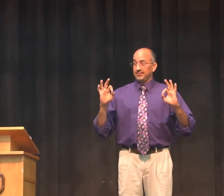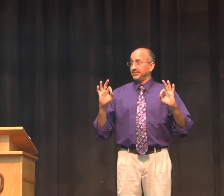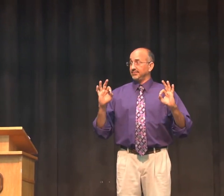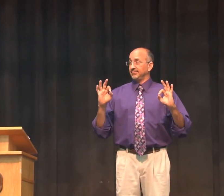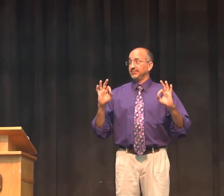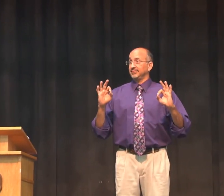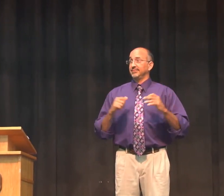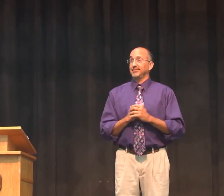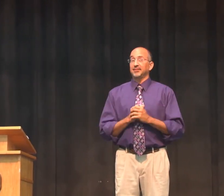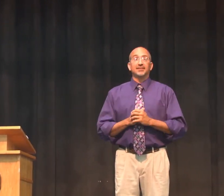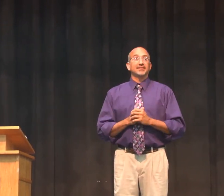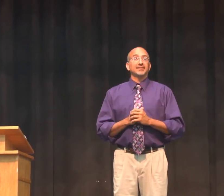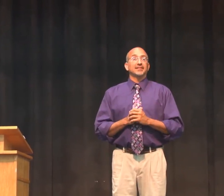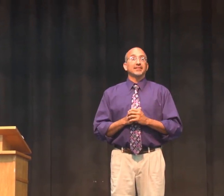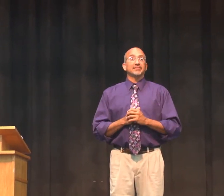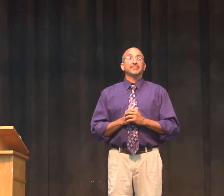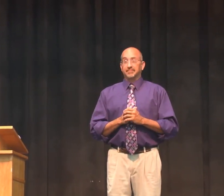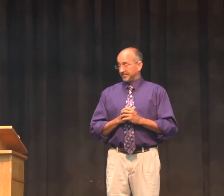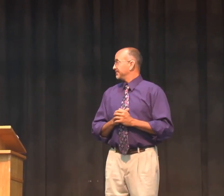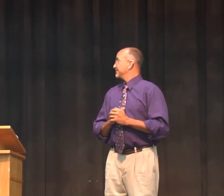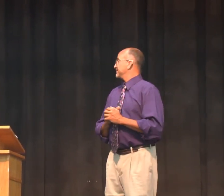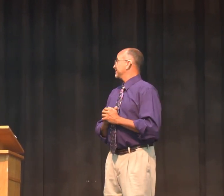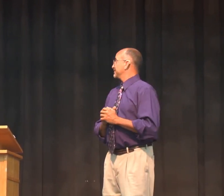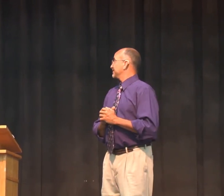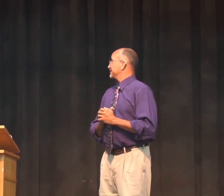Are we ready to start? Let's begin.